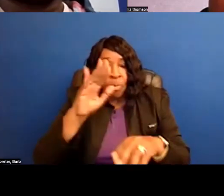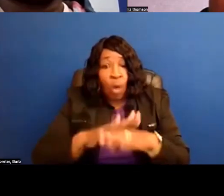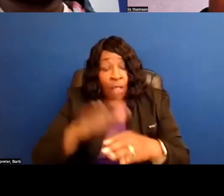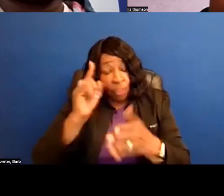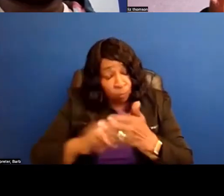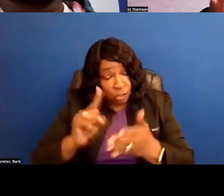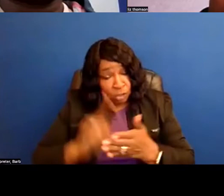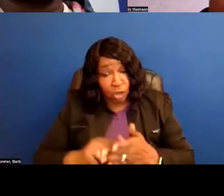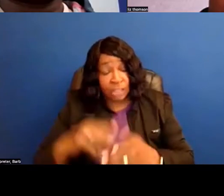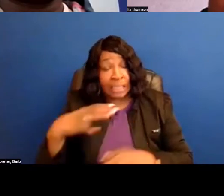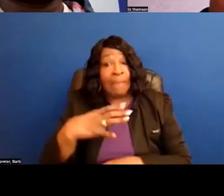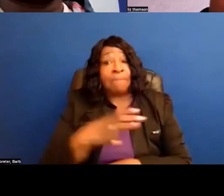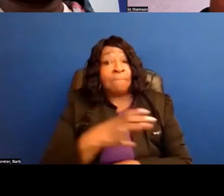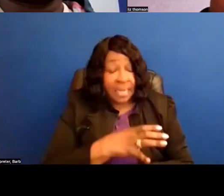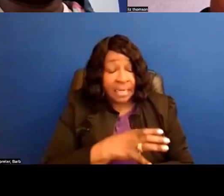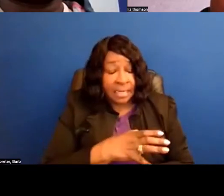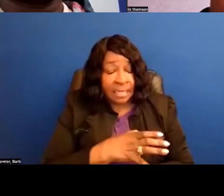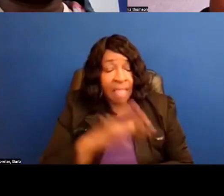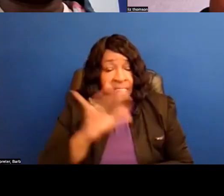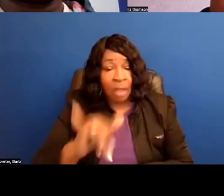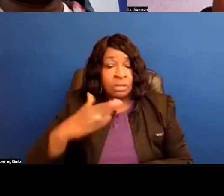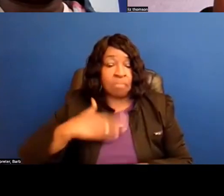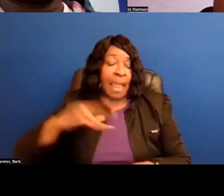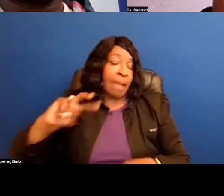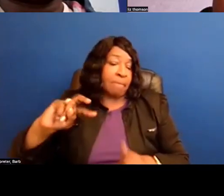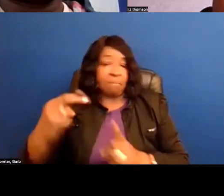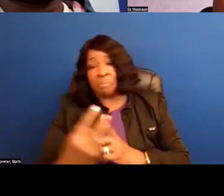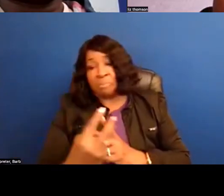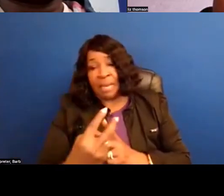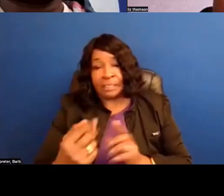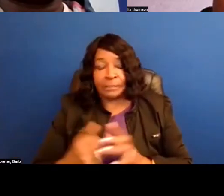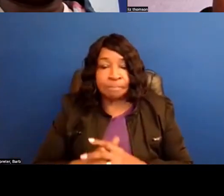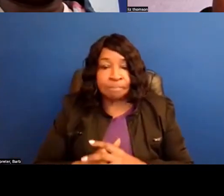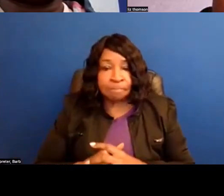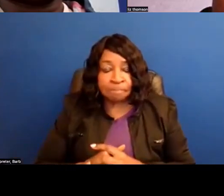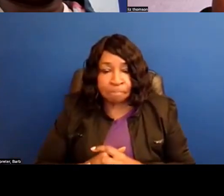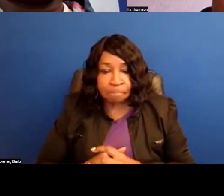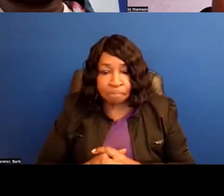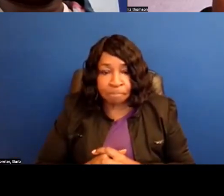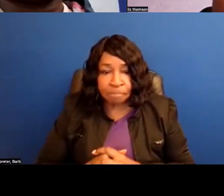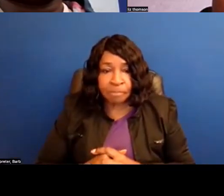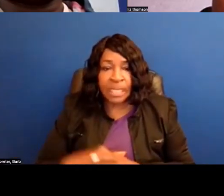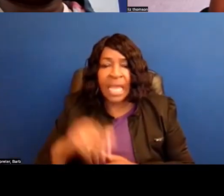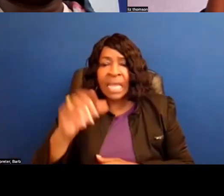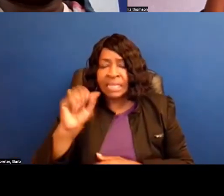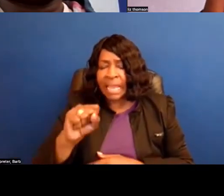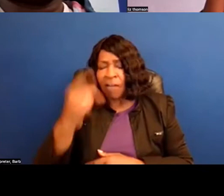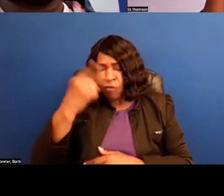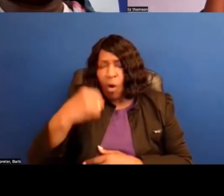So I think that that was one of my takeaways. Toni. Yeah, for me, one of the biggest surprises,